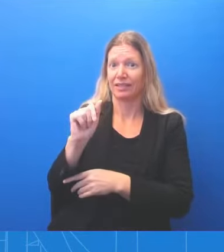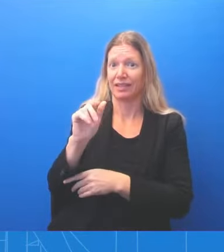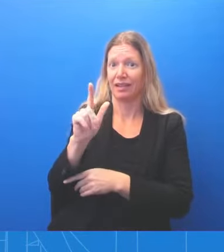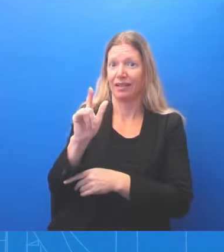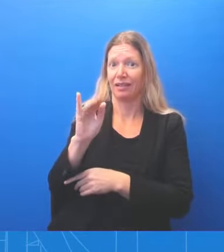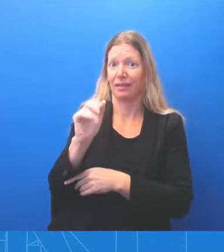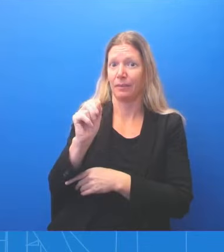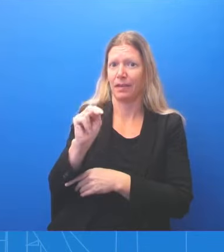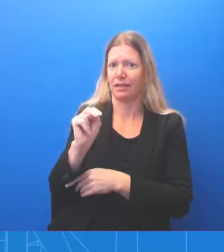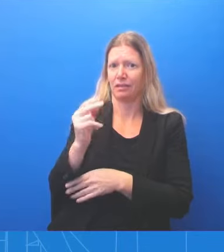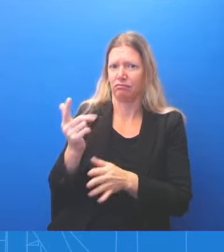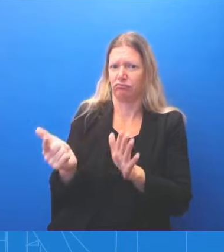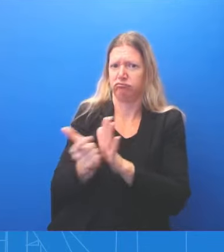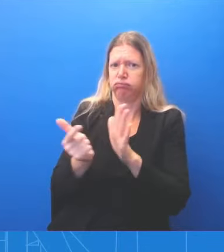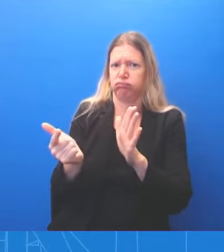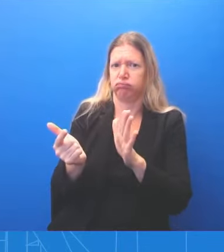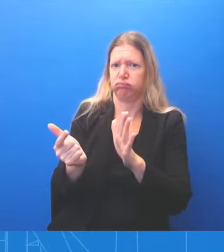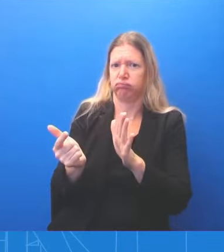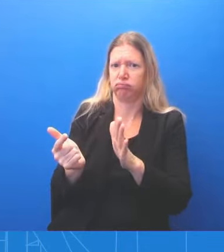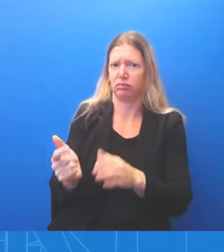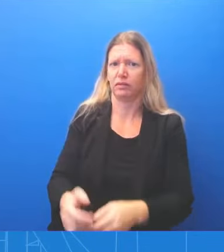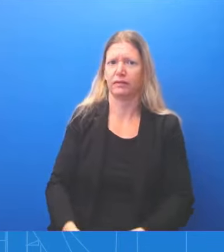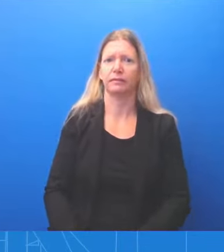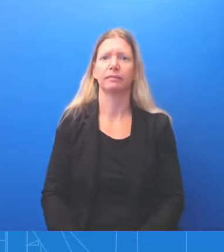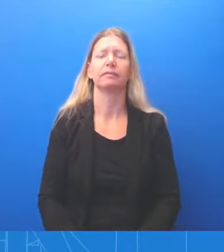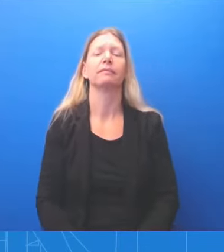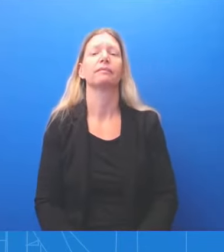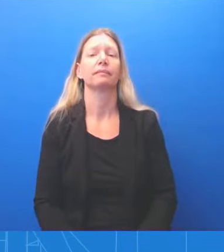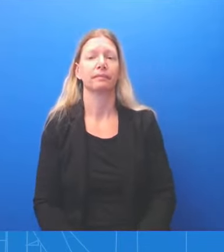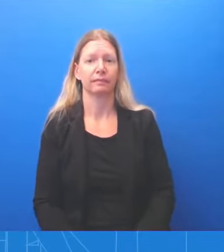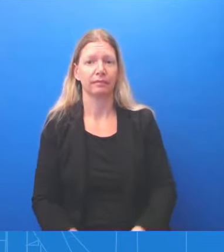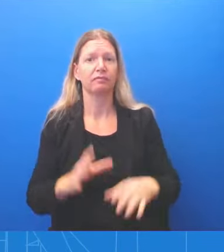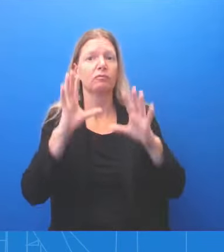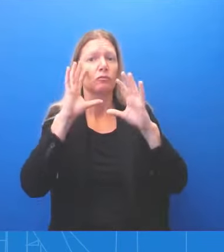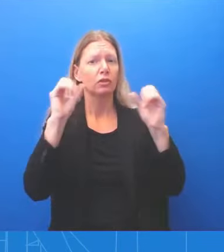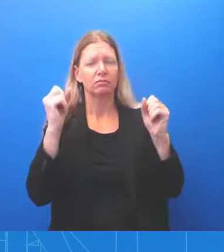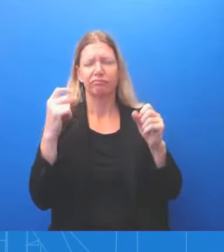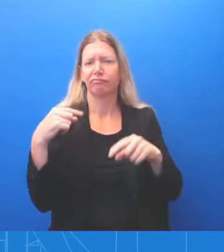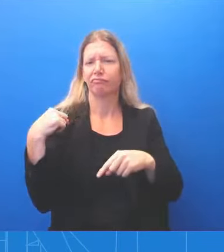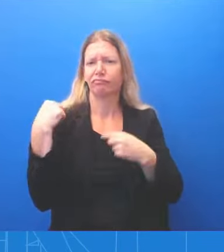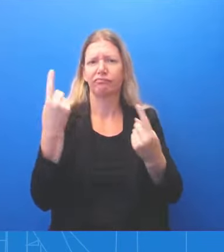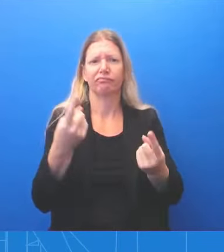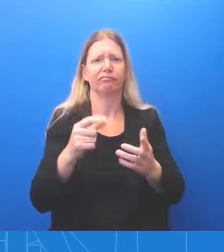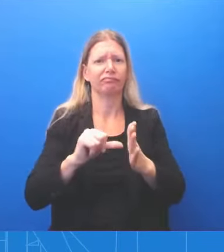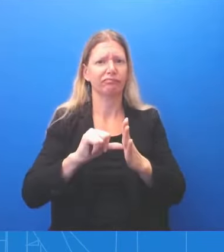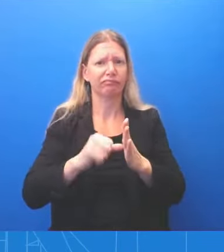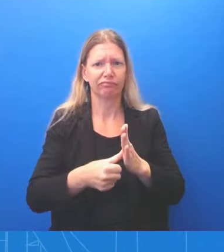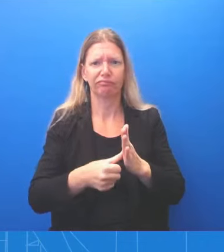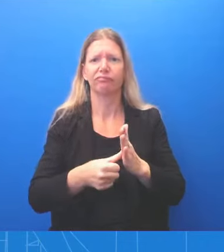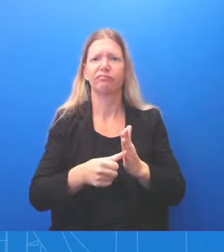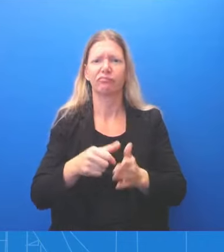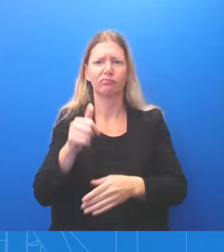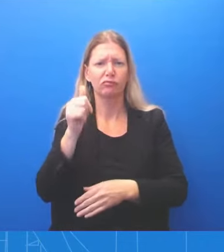the President has always been very clear about the importance of girls -- not just here in America but globally --